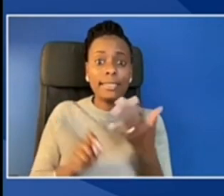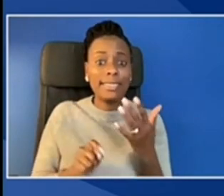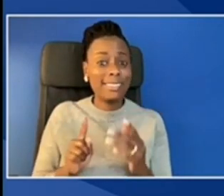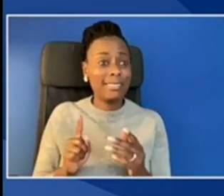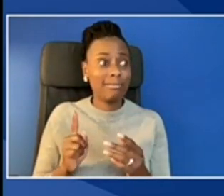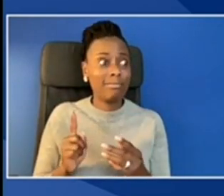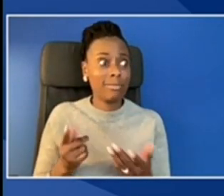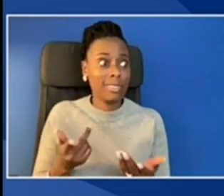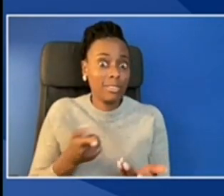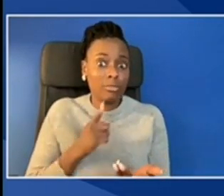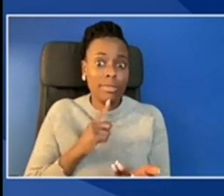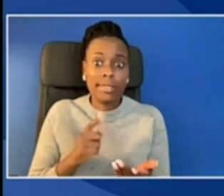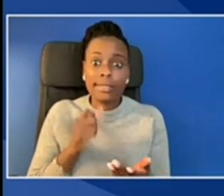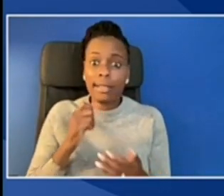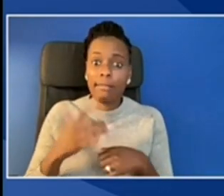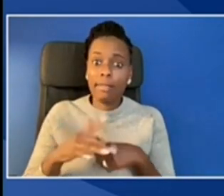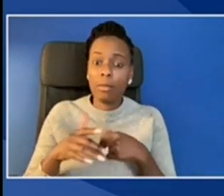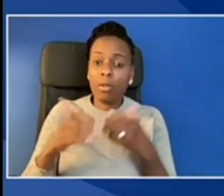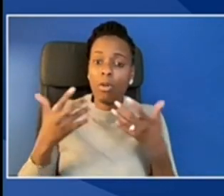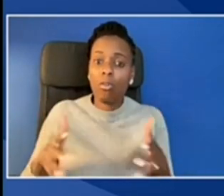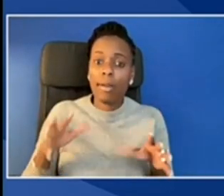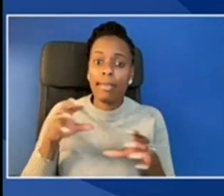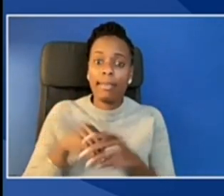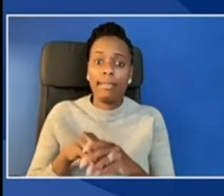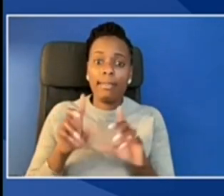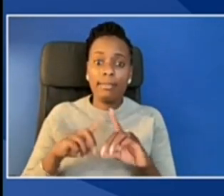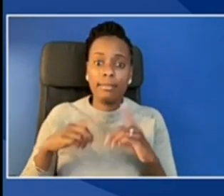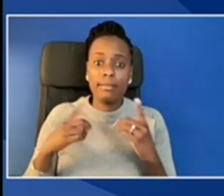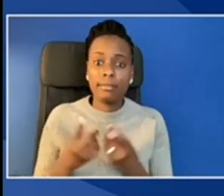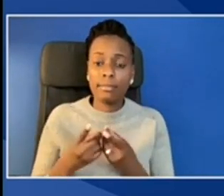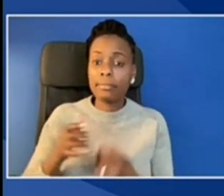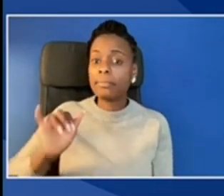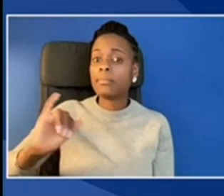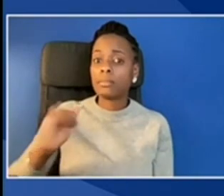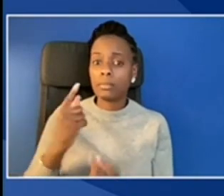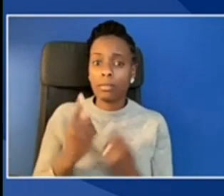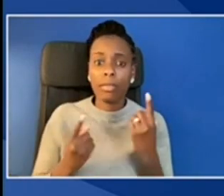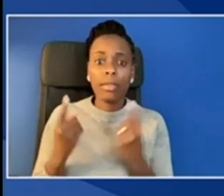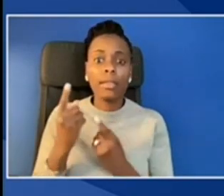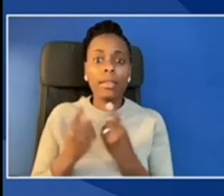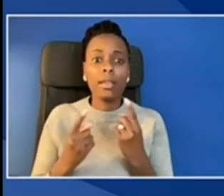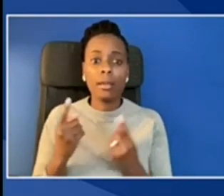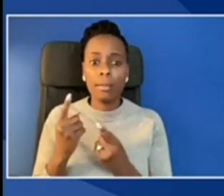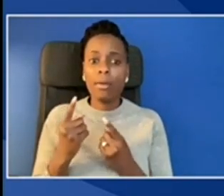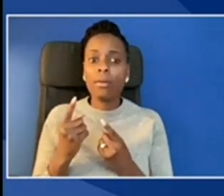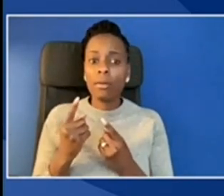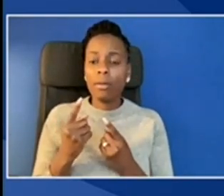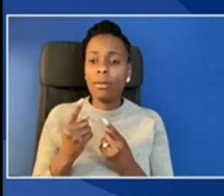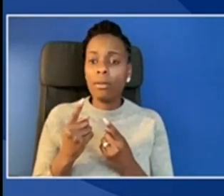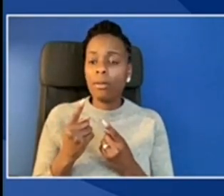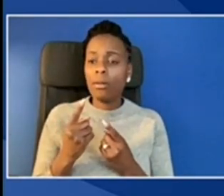the Department itself and thinking about ensuring that there is clear communication